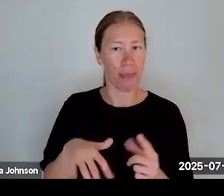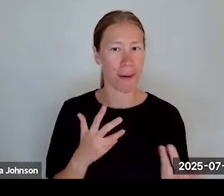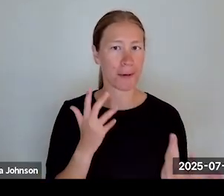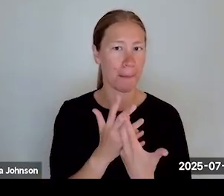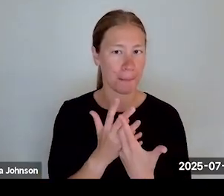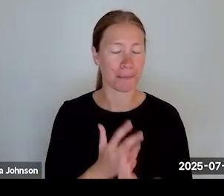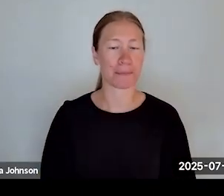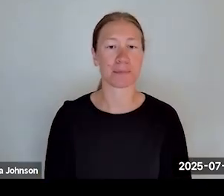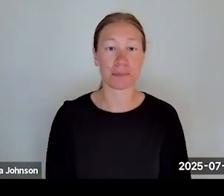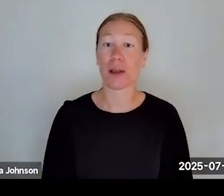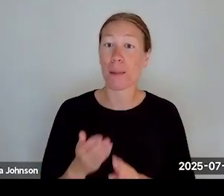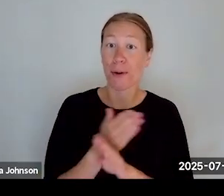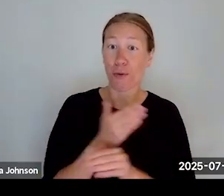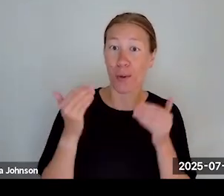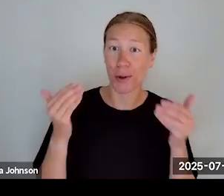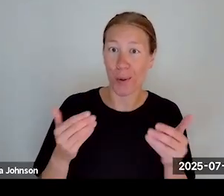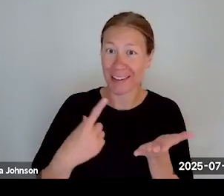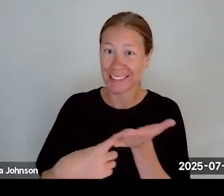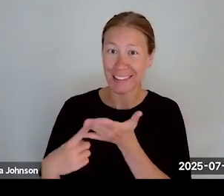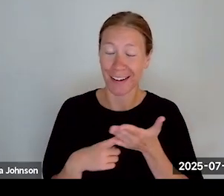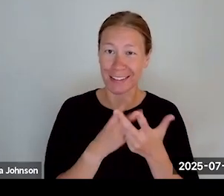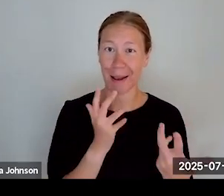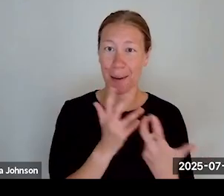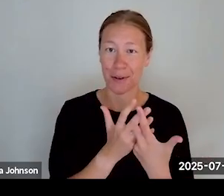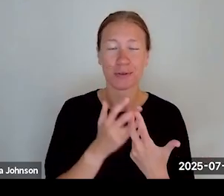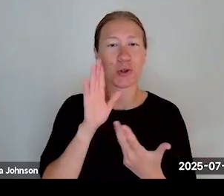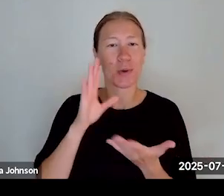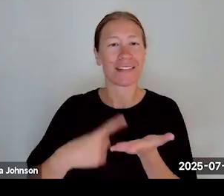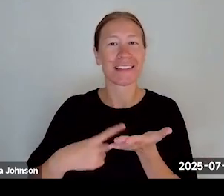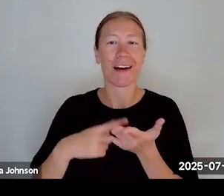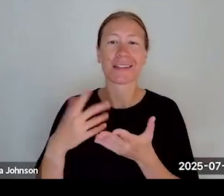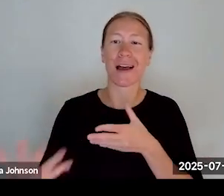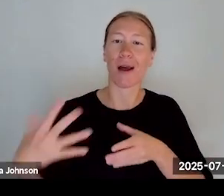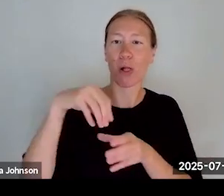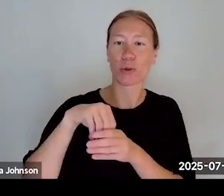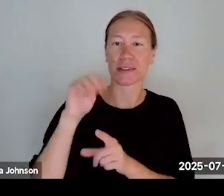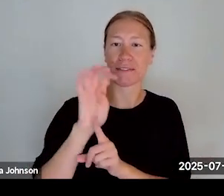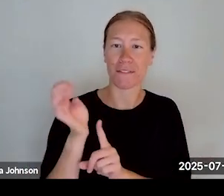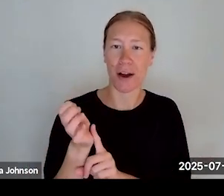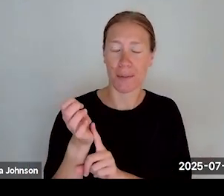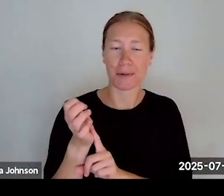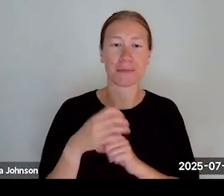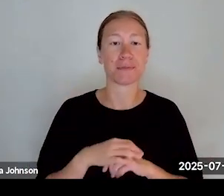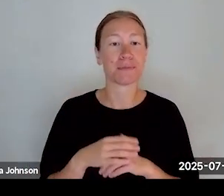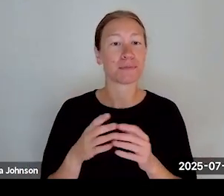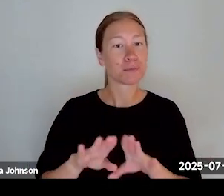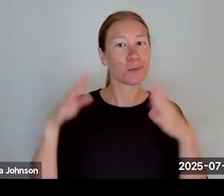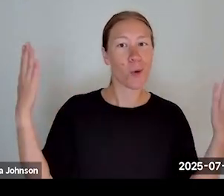But before we talk about accommodations, let's take a second to talk about inclusive environments. Some individuals may only experience